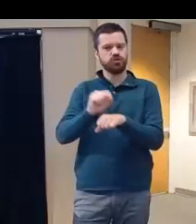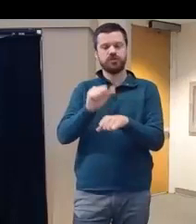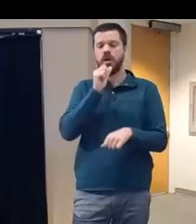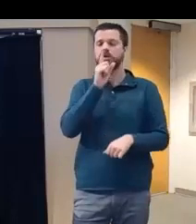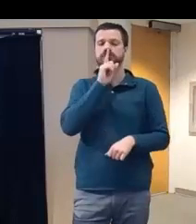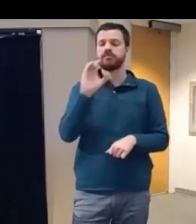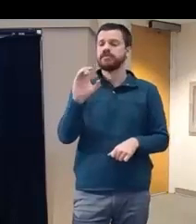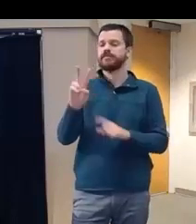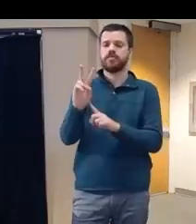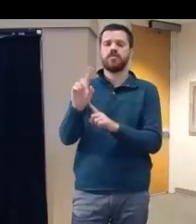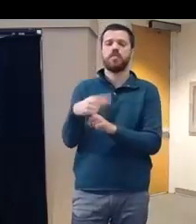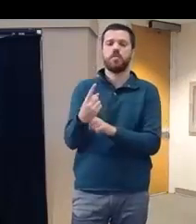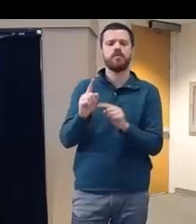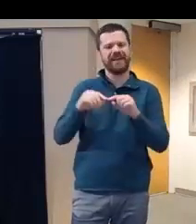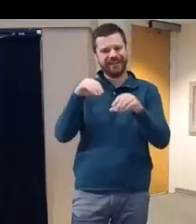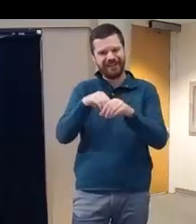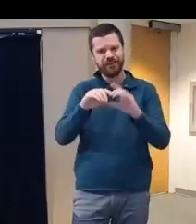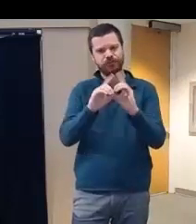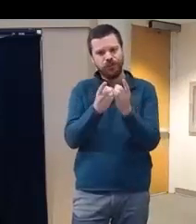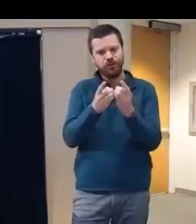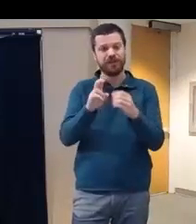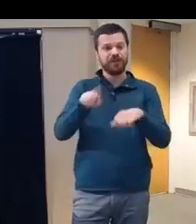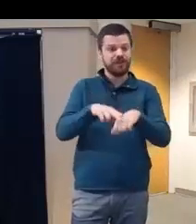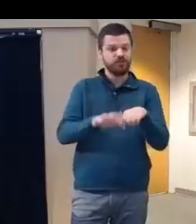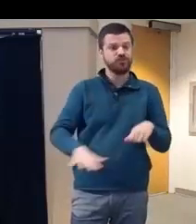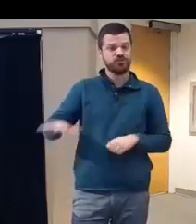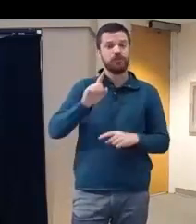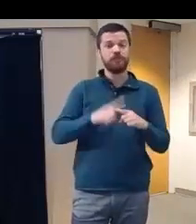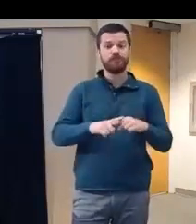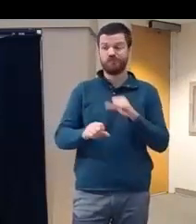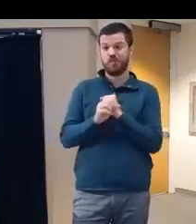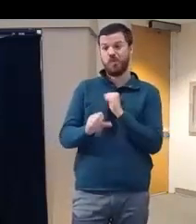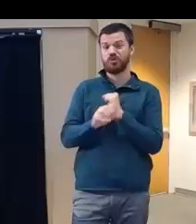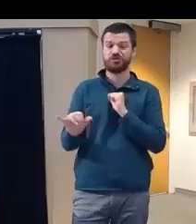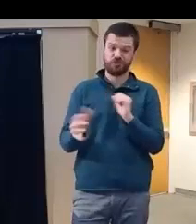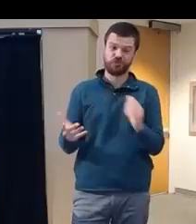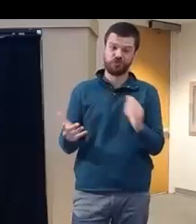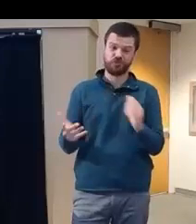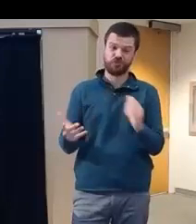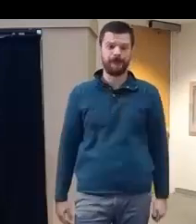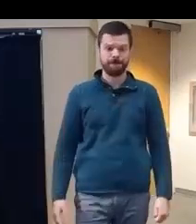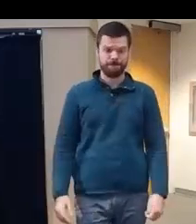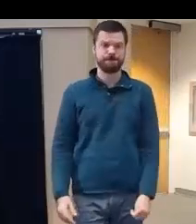but um in in the department nationally and also when it comes to promotion too so um promotion